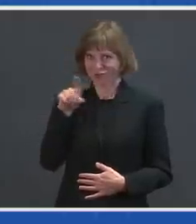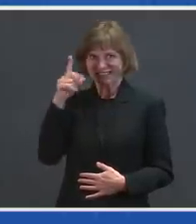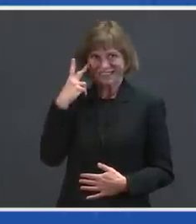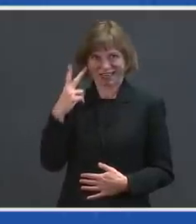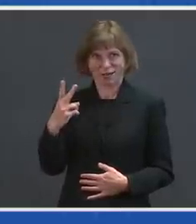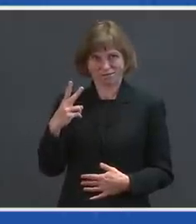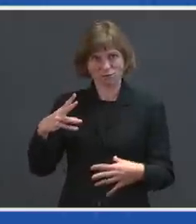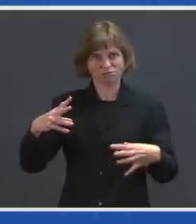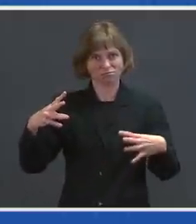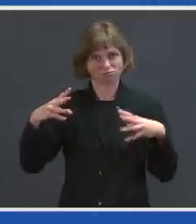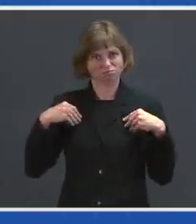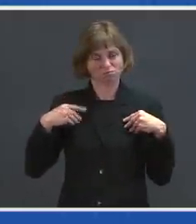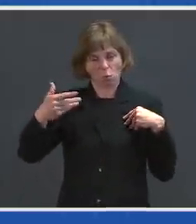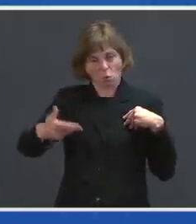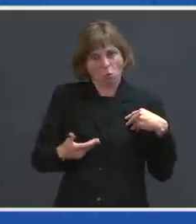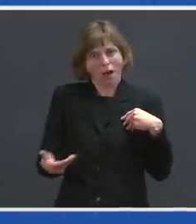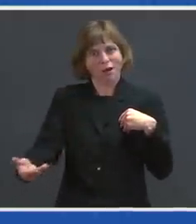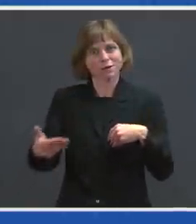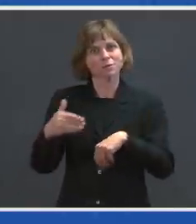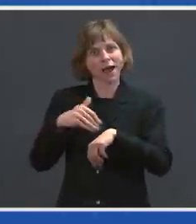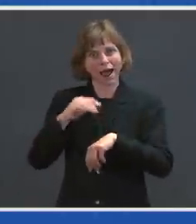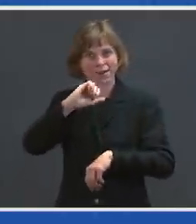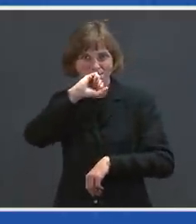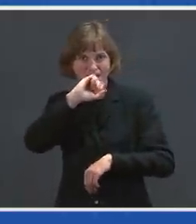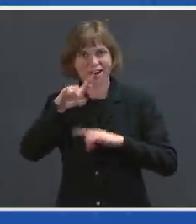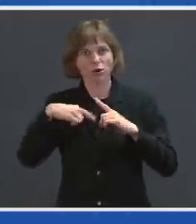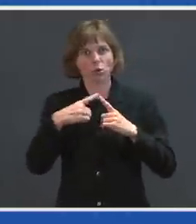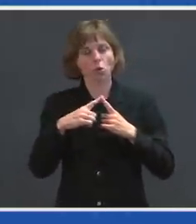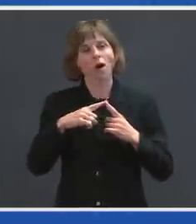when the pope was inaugurated, when Pope Francis was inaugurated.